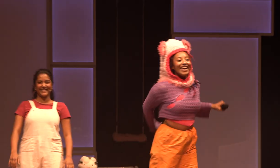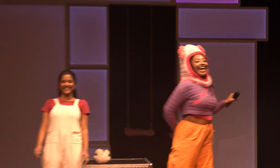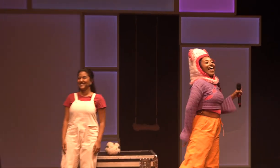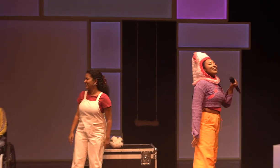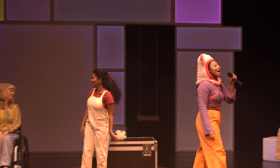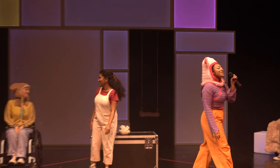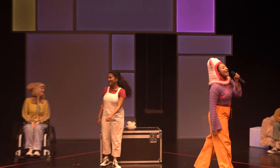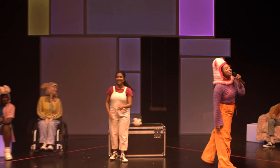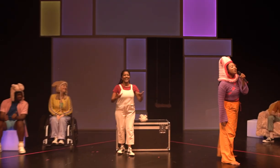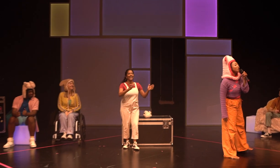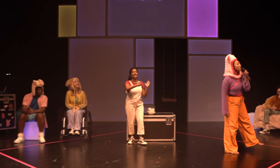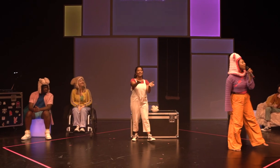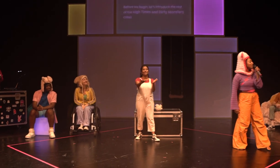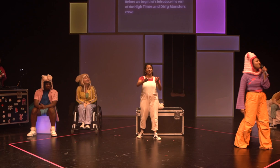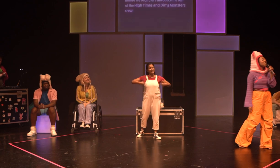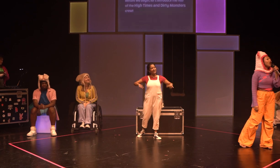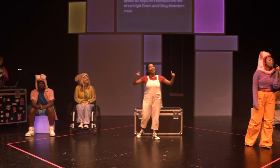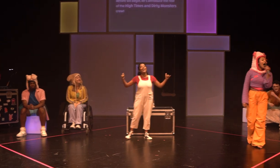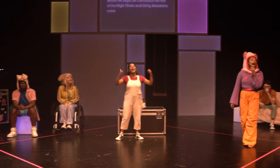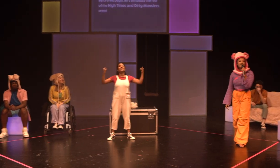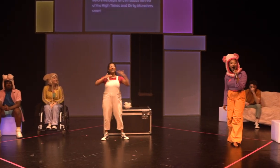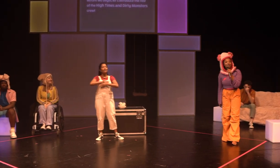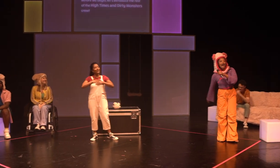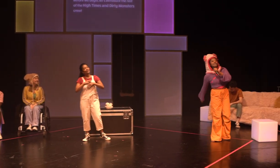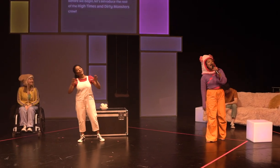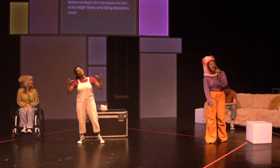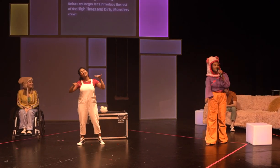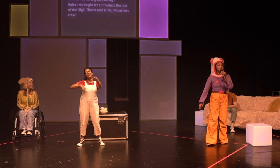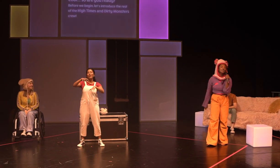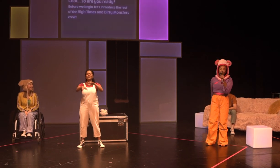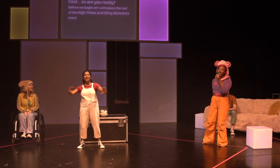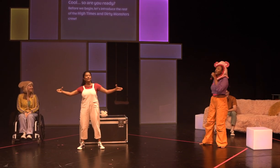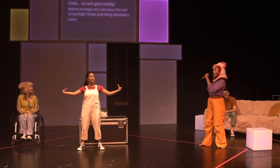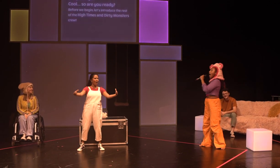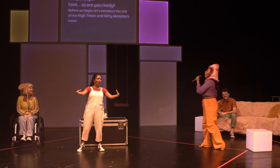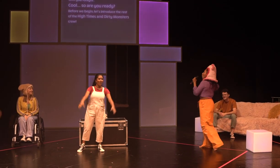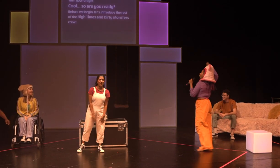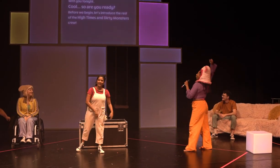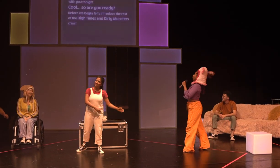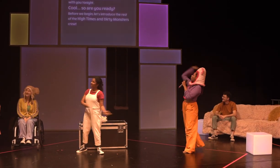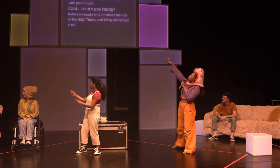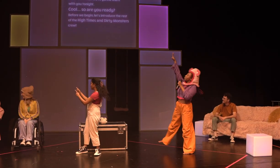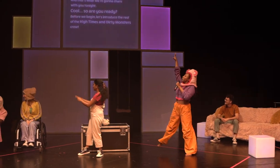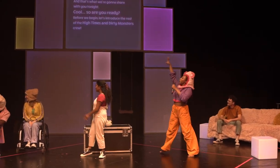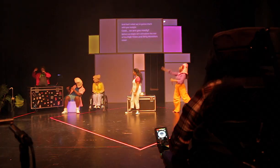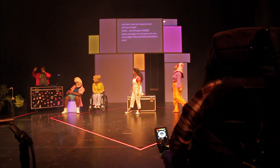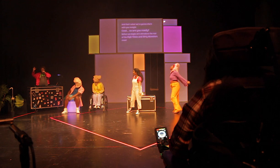Let me introduce you to the rest of the High Times and Dirty Monsters crew!